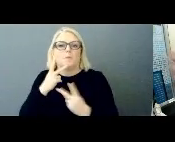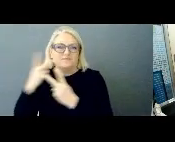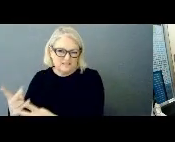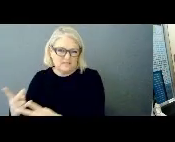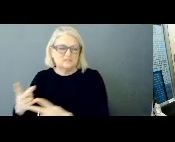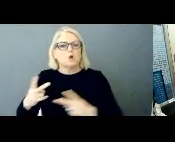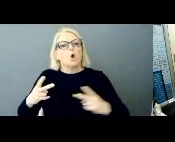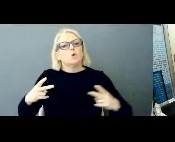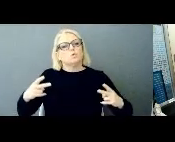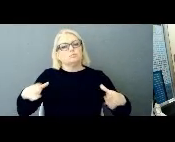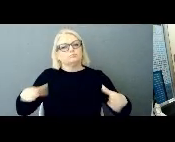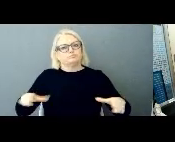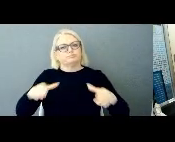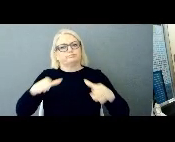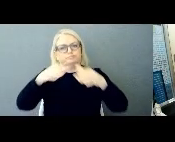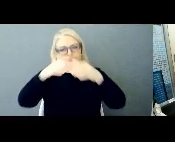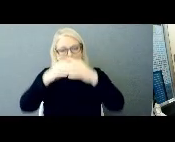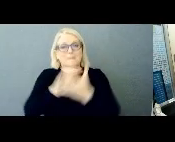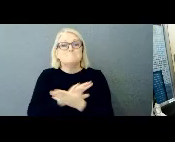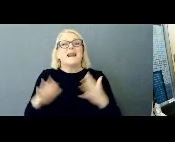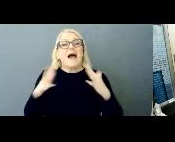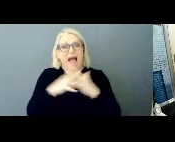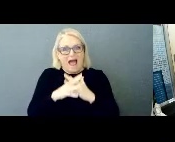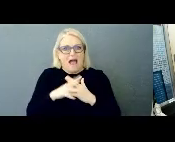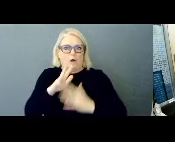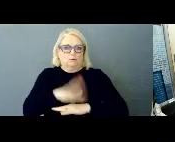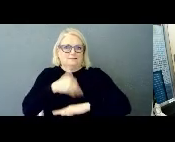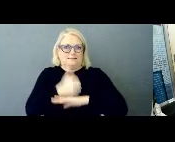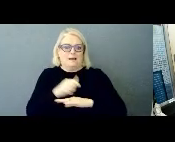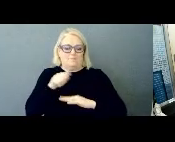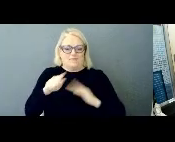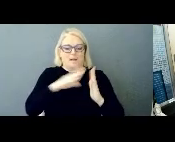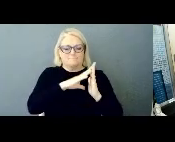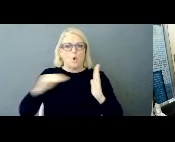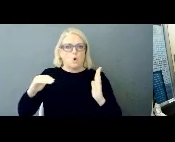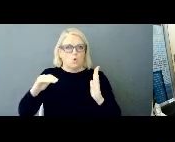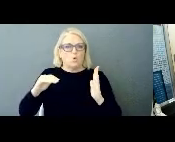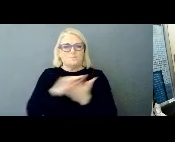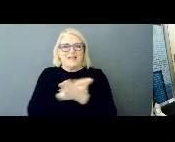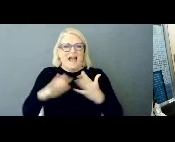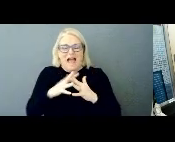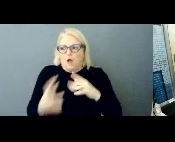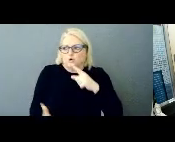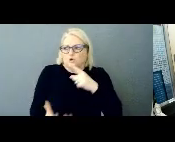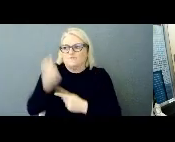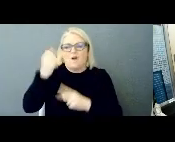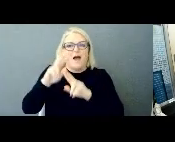How do you bring together those social determinants, finding the families that have actually got a need in the poverty space,